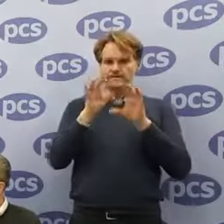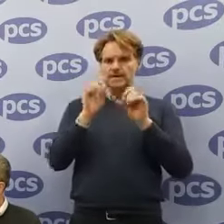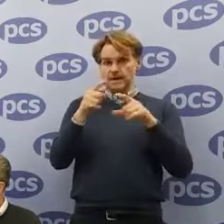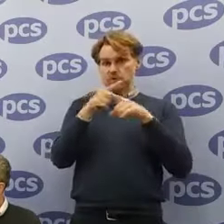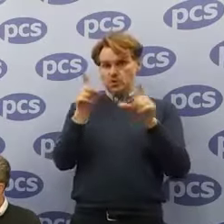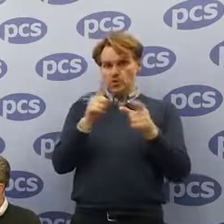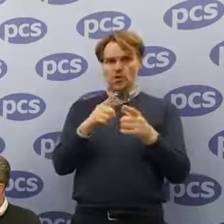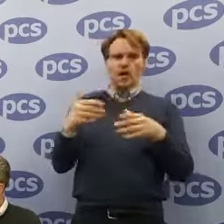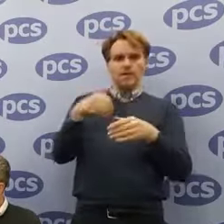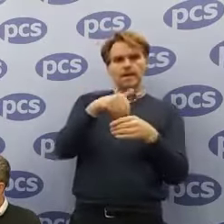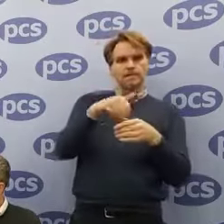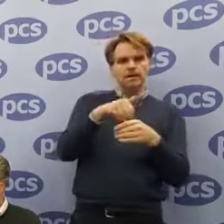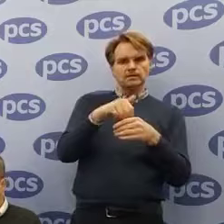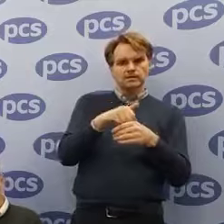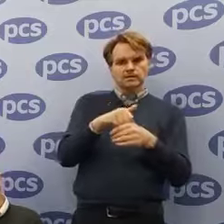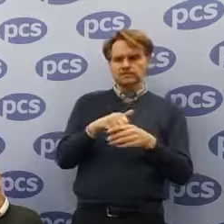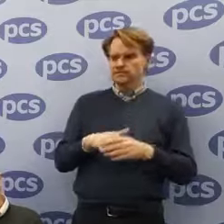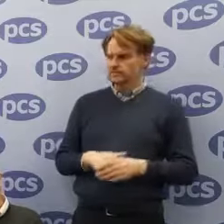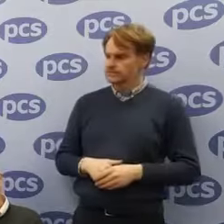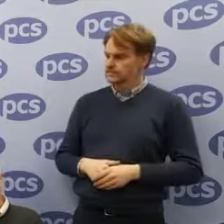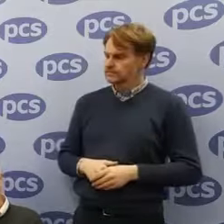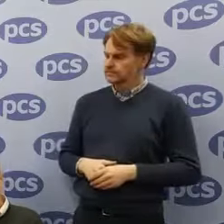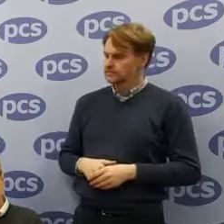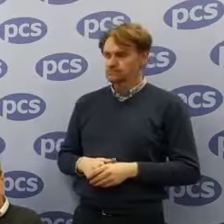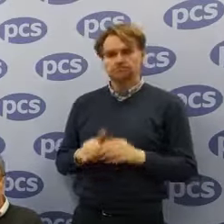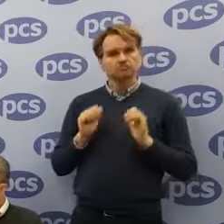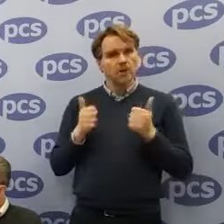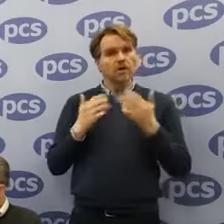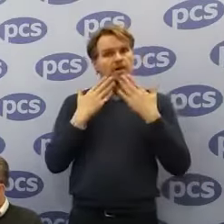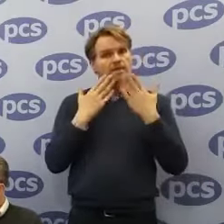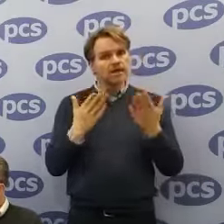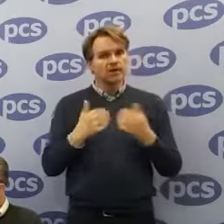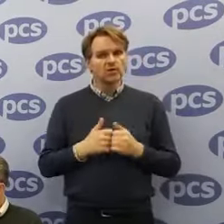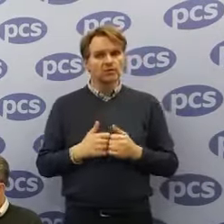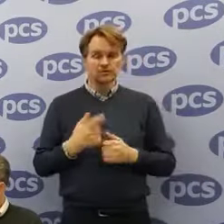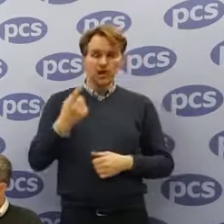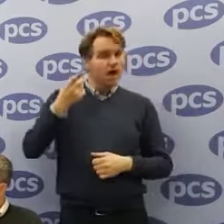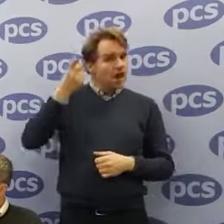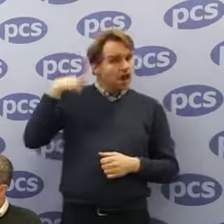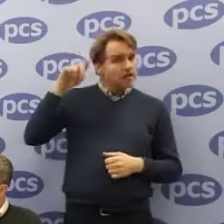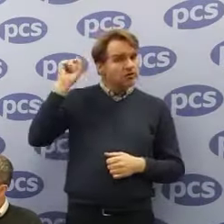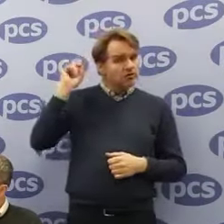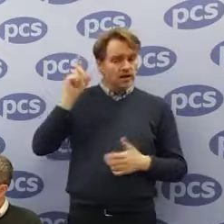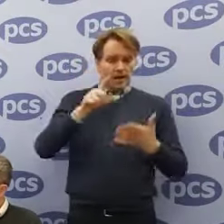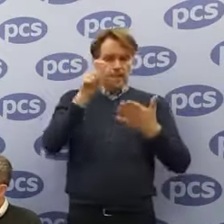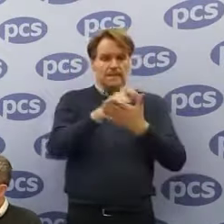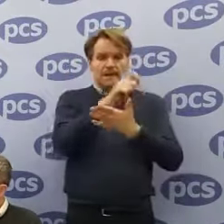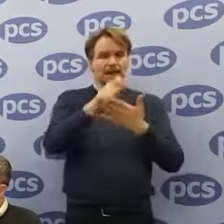employer. Okay thank you and Mark we lost the ballot last year I think it was